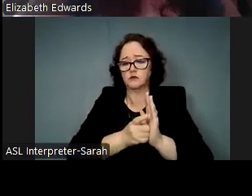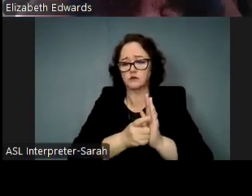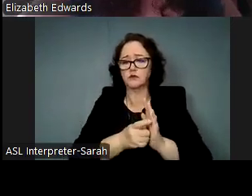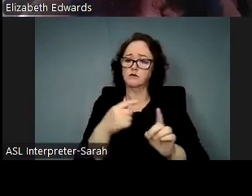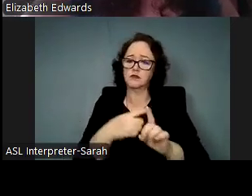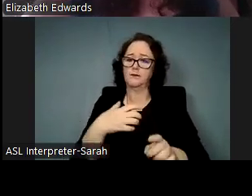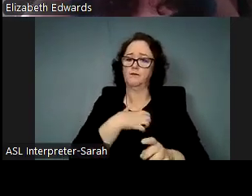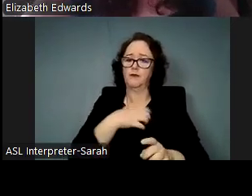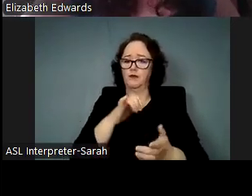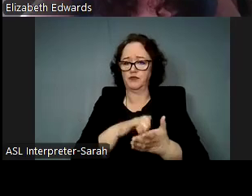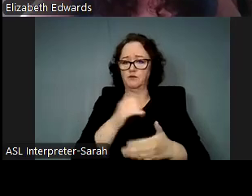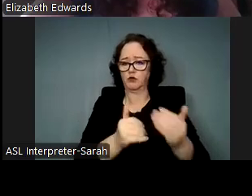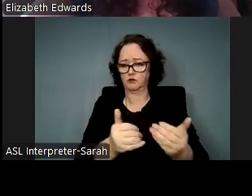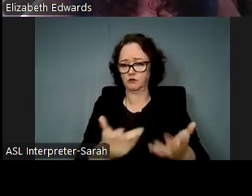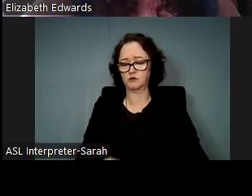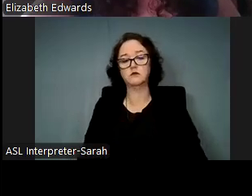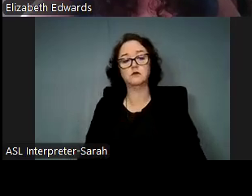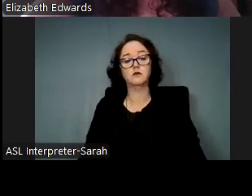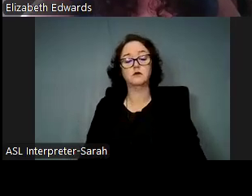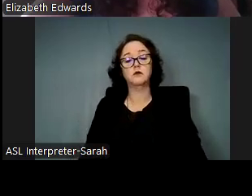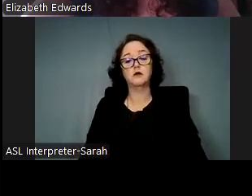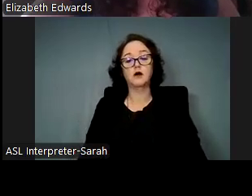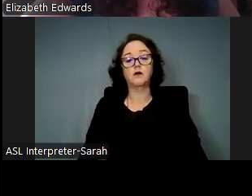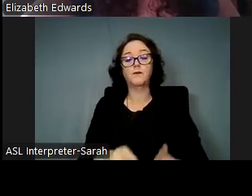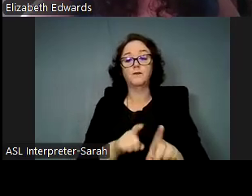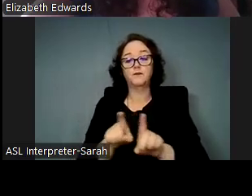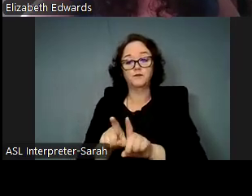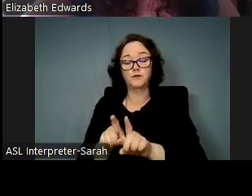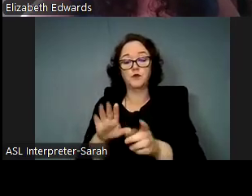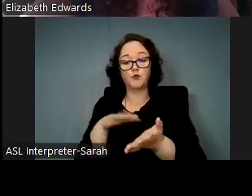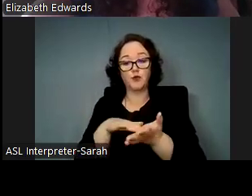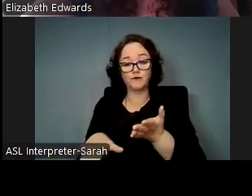supposed to be safeguards in the waiver for what happens when a